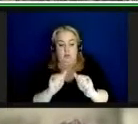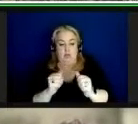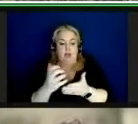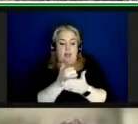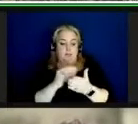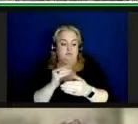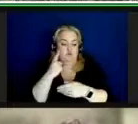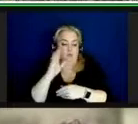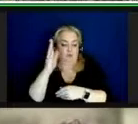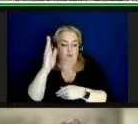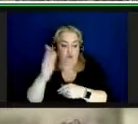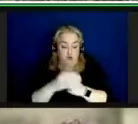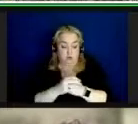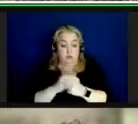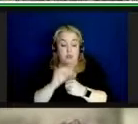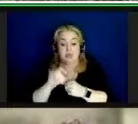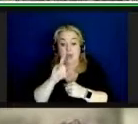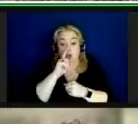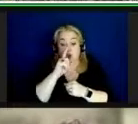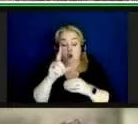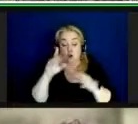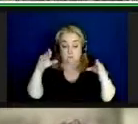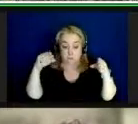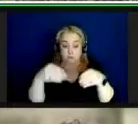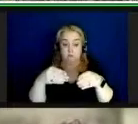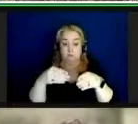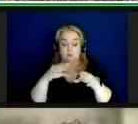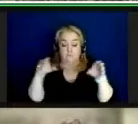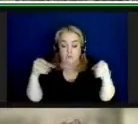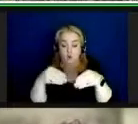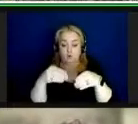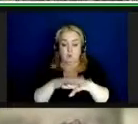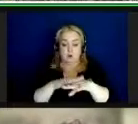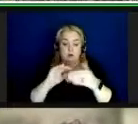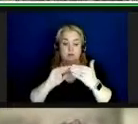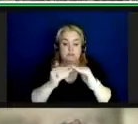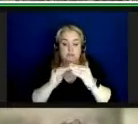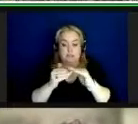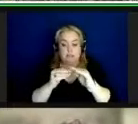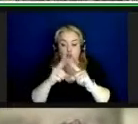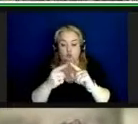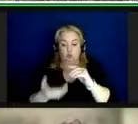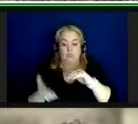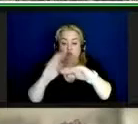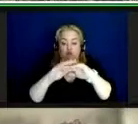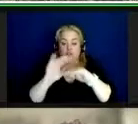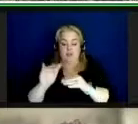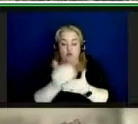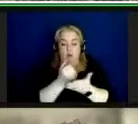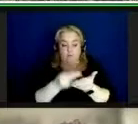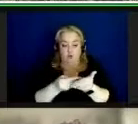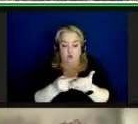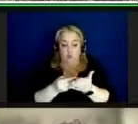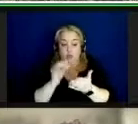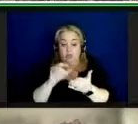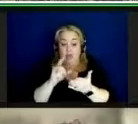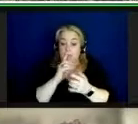PAST DATA TO MAKE INFORMED PREDICTIONS ABOUT HOW REVENUE CAN BE COLLECTED IN THE FUTURE.